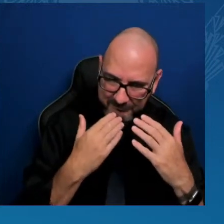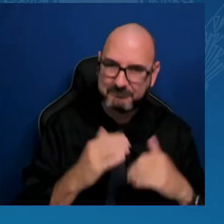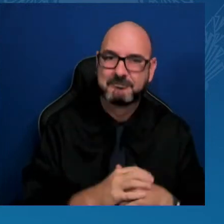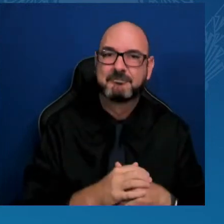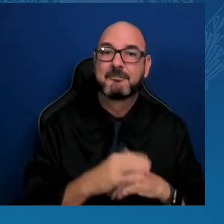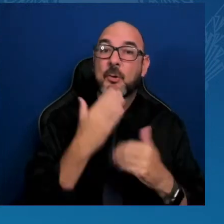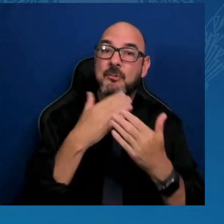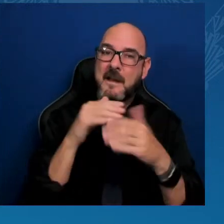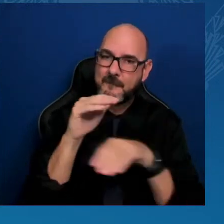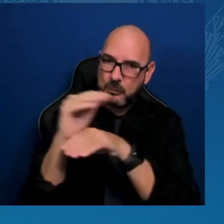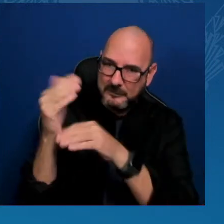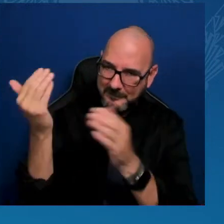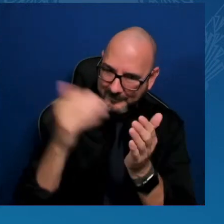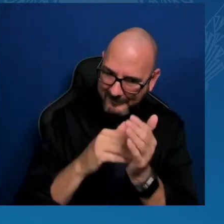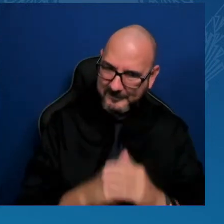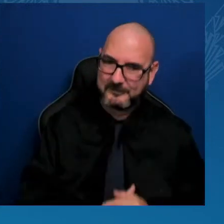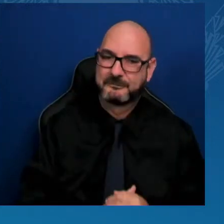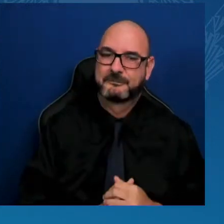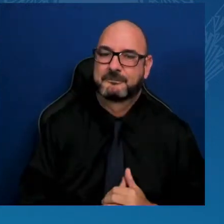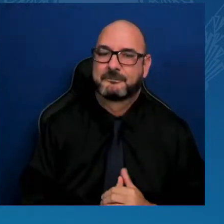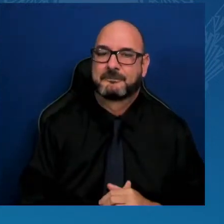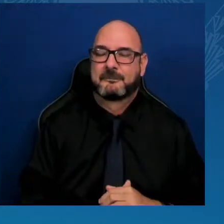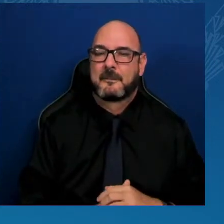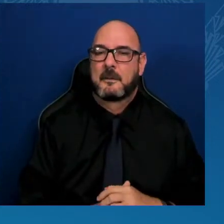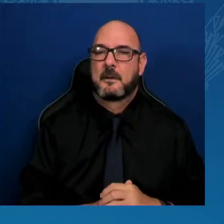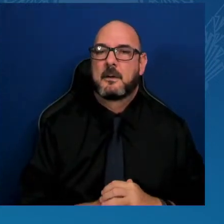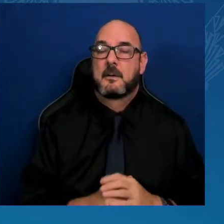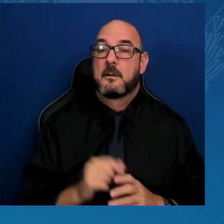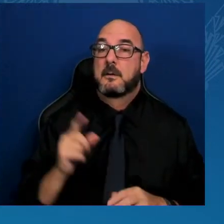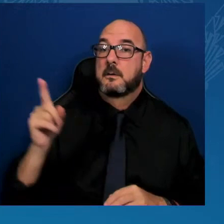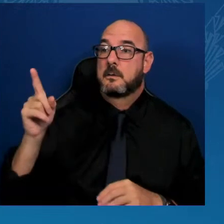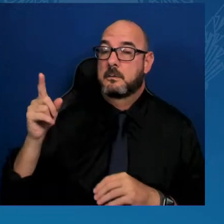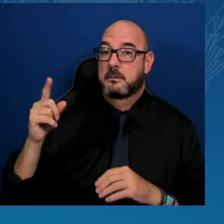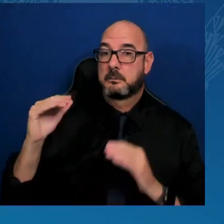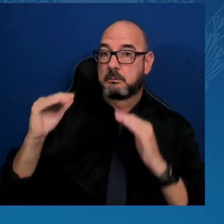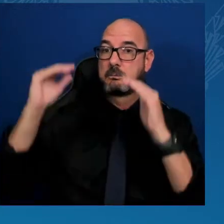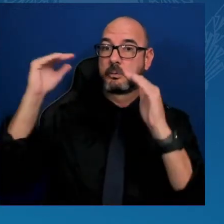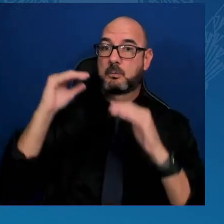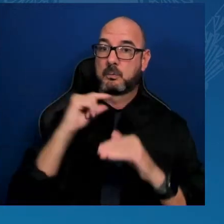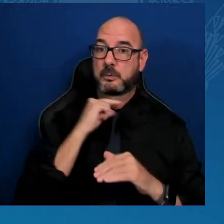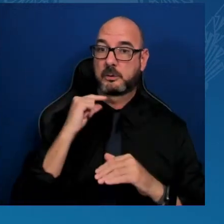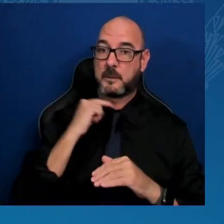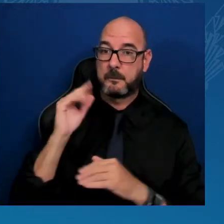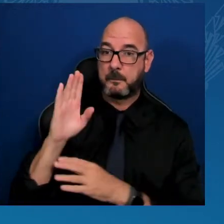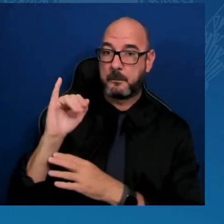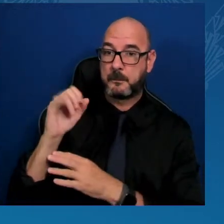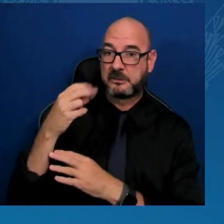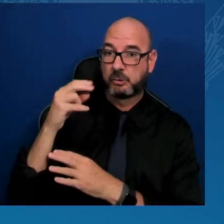Bishops, Episcopal survivors [sic. supervisors], connectional officers, and members of Congress: